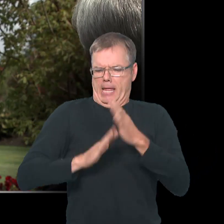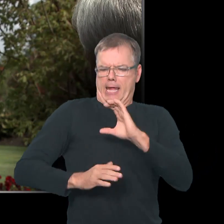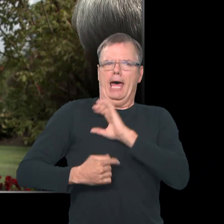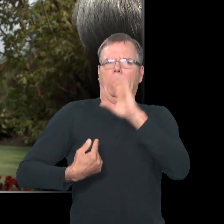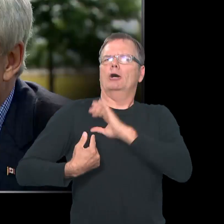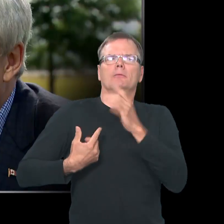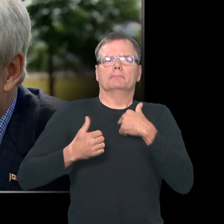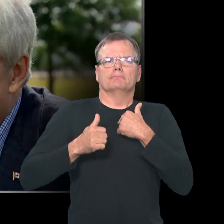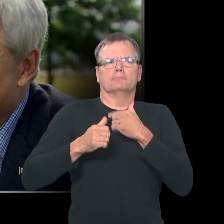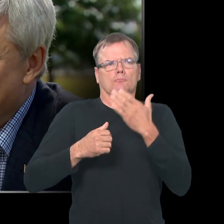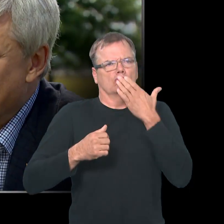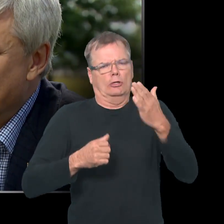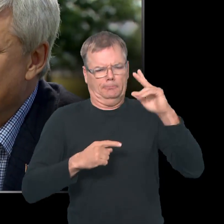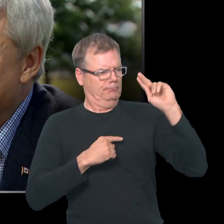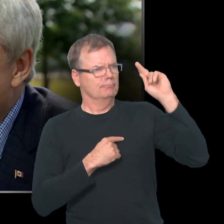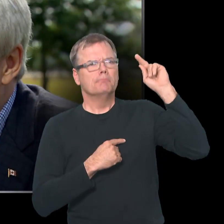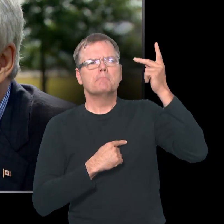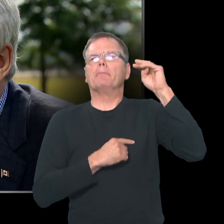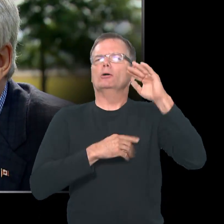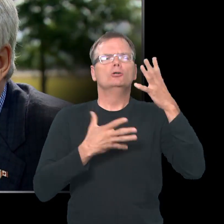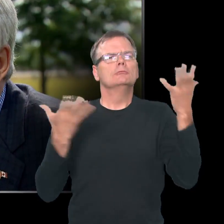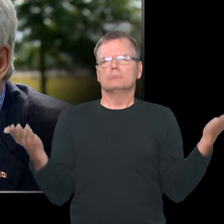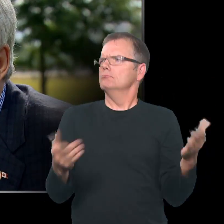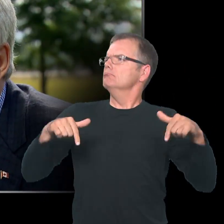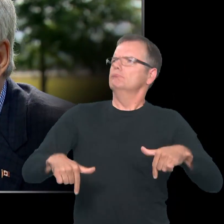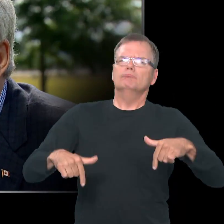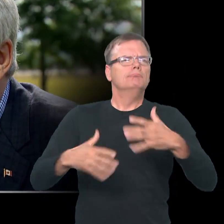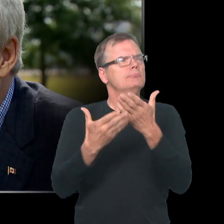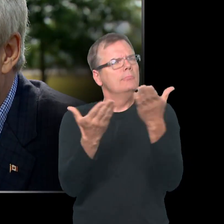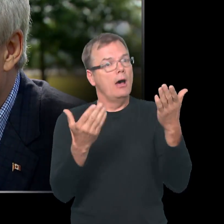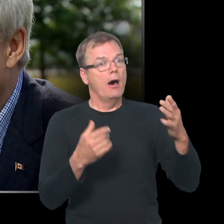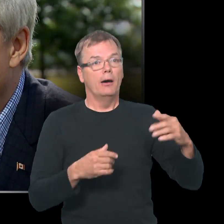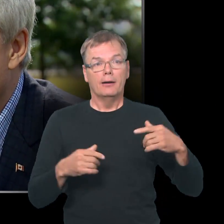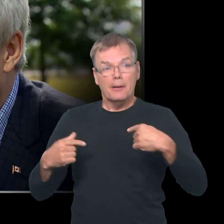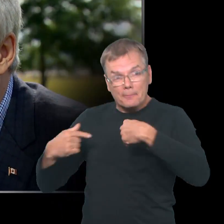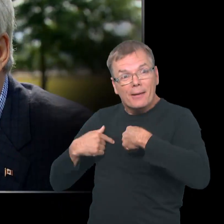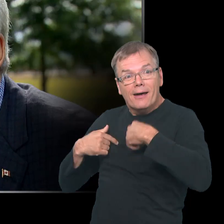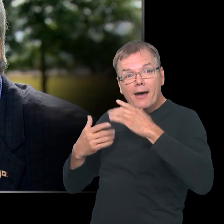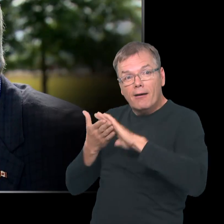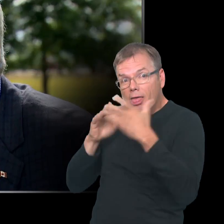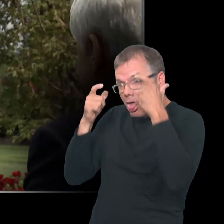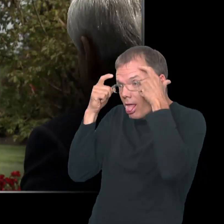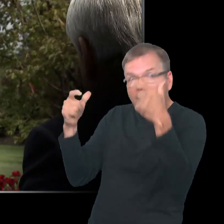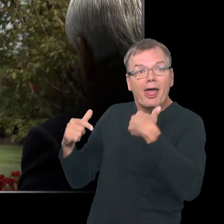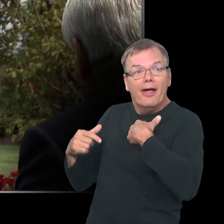should make a good Prime Minister? You know, we were talking about this a bit earlier.